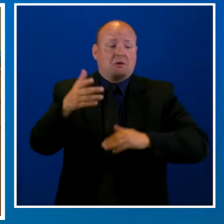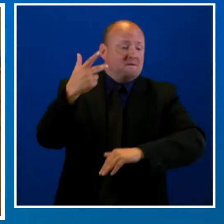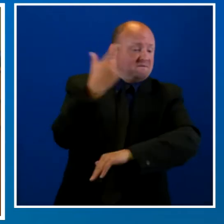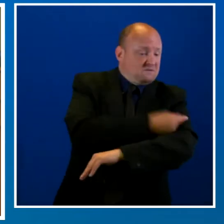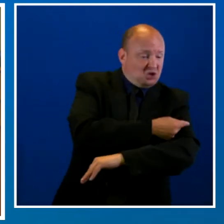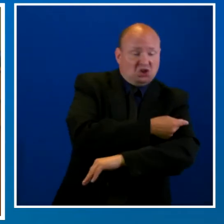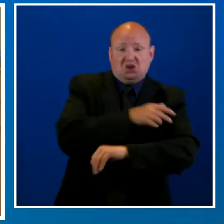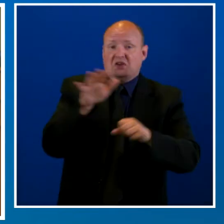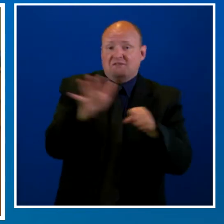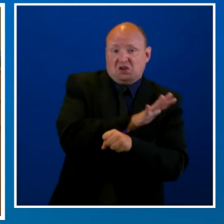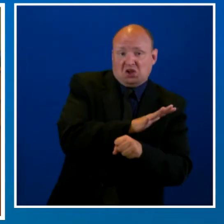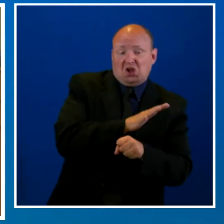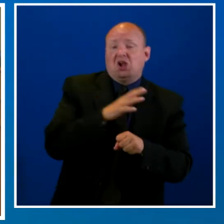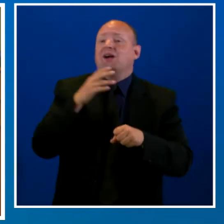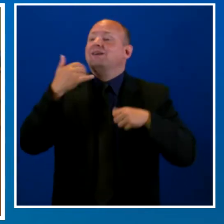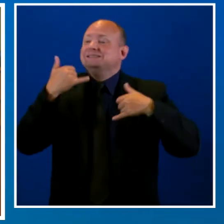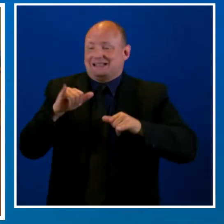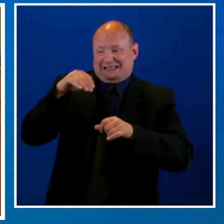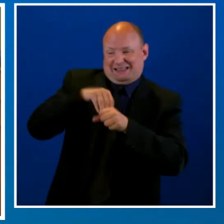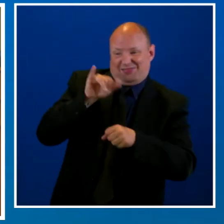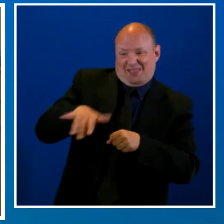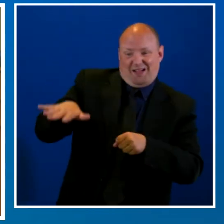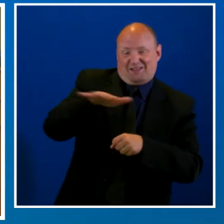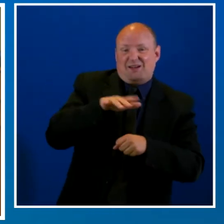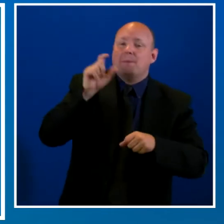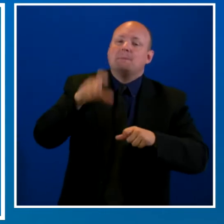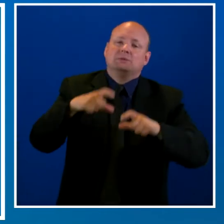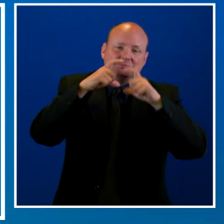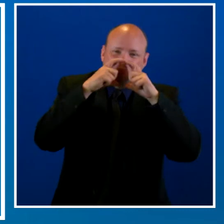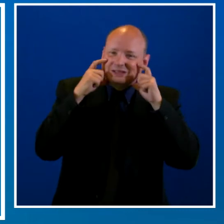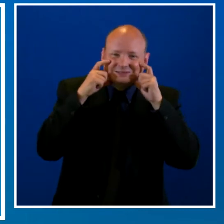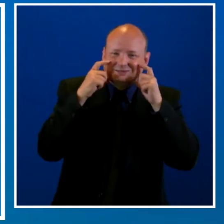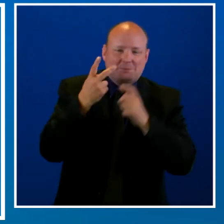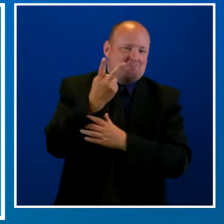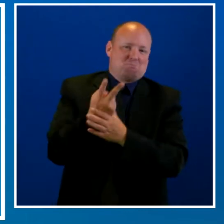The good news trend continues at the local level, with case rates